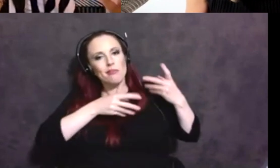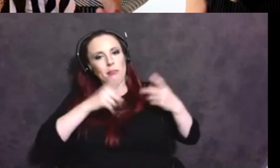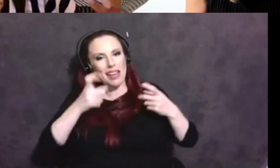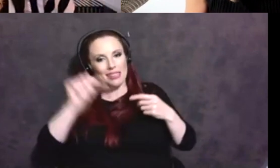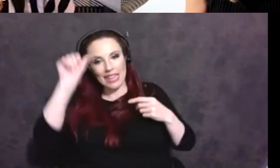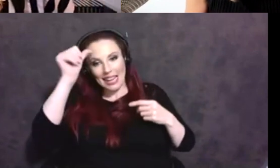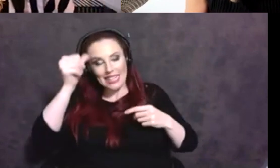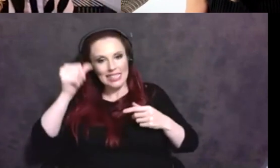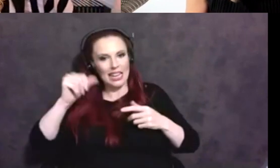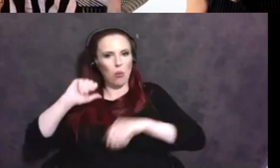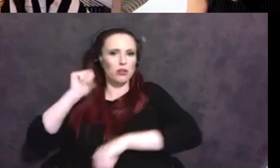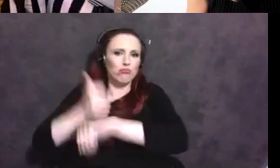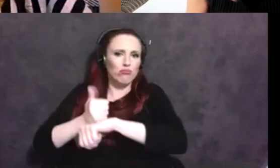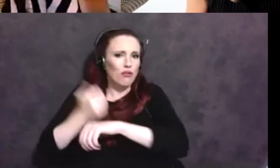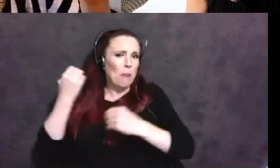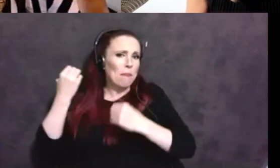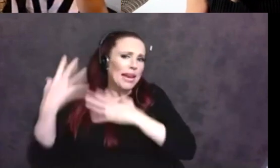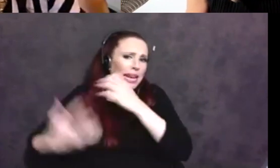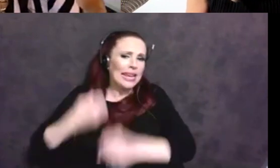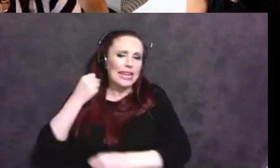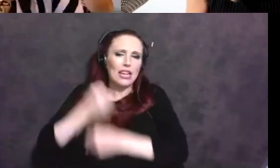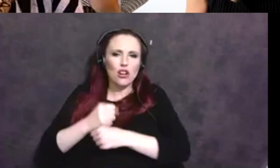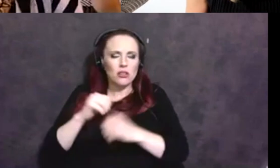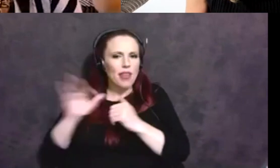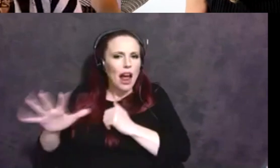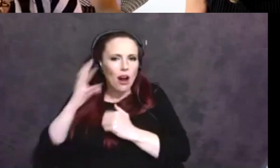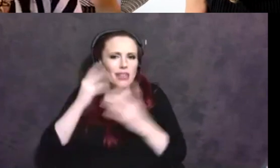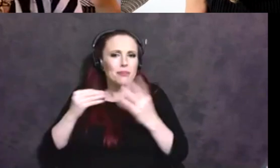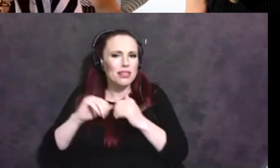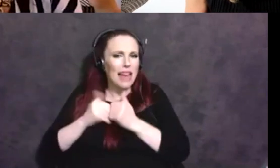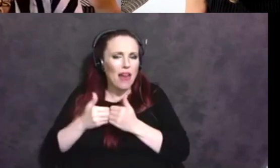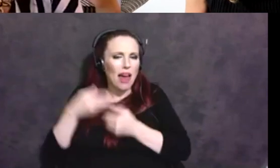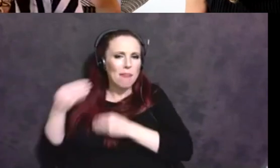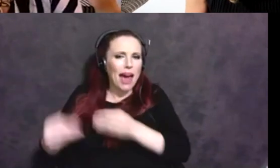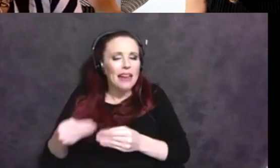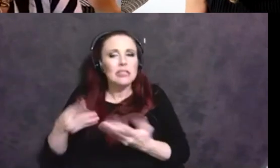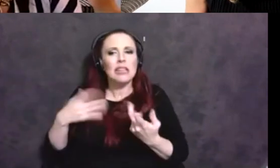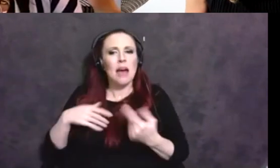to her and what trauma lives in her body and by way of my grandmother and ancestors because